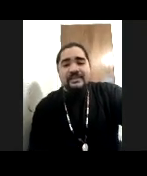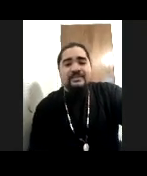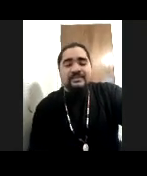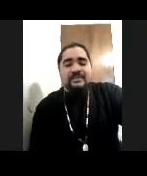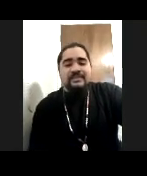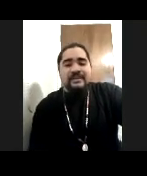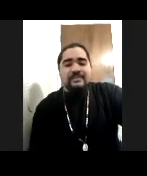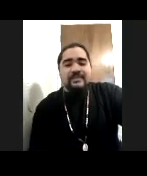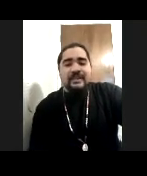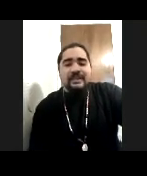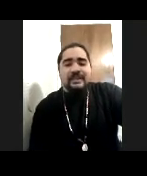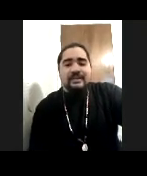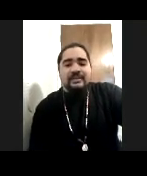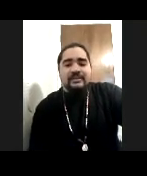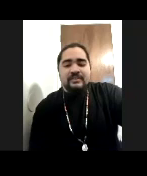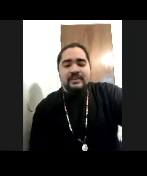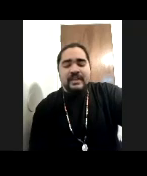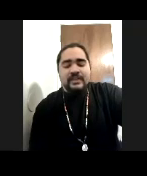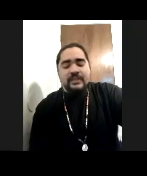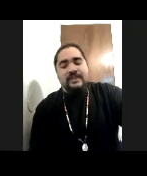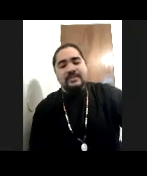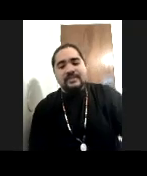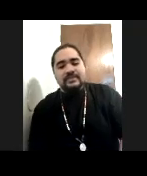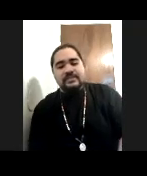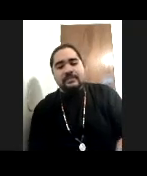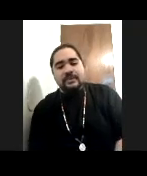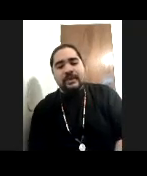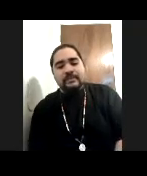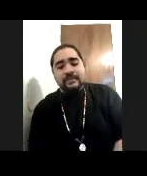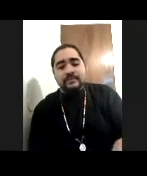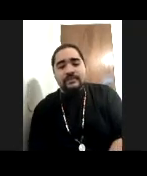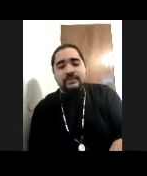So definitely I feel like a certain like things, certain programs for students